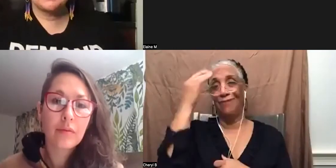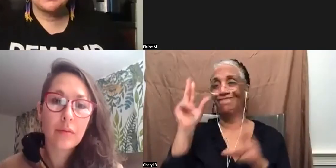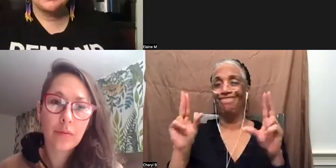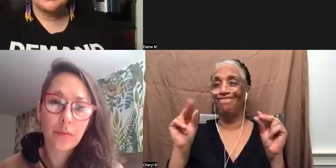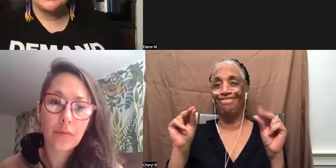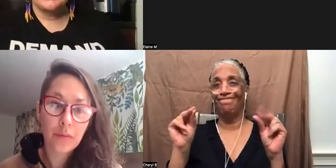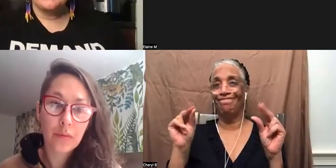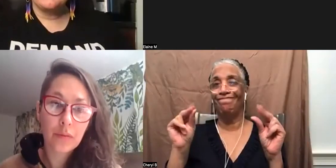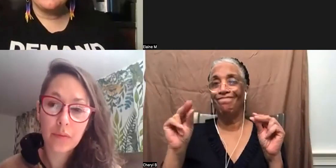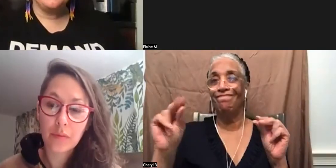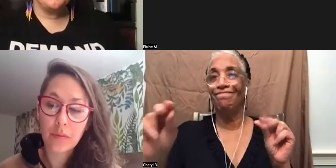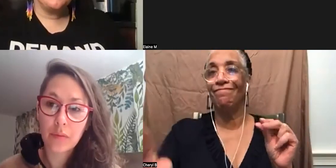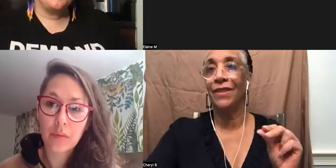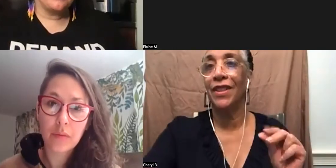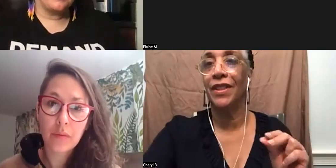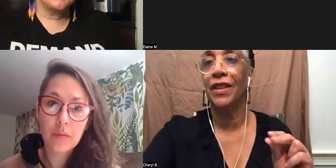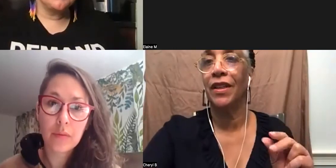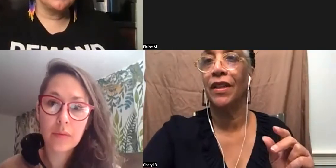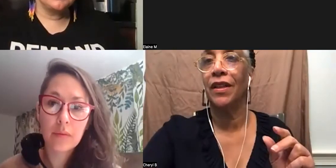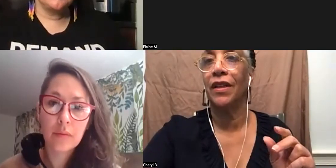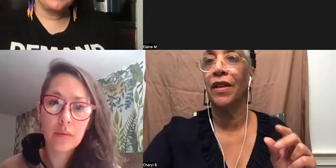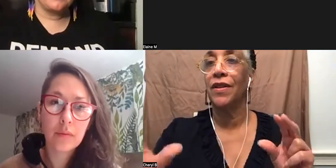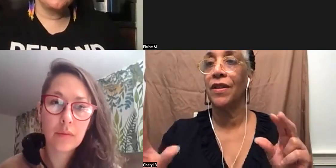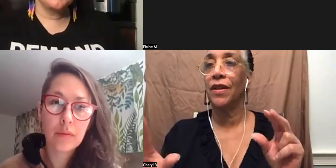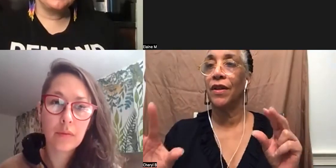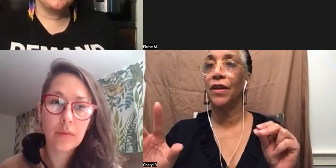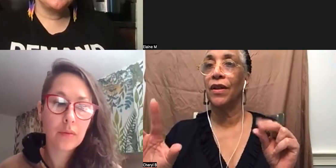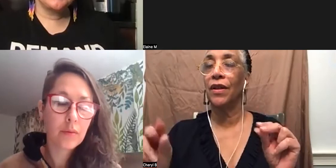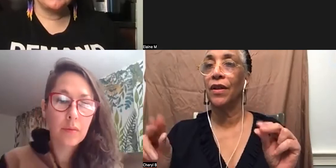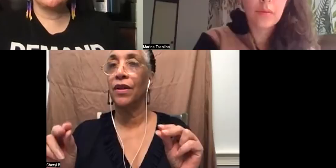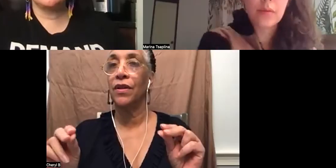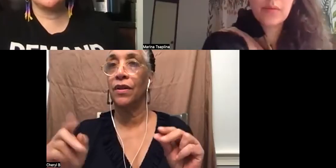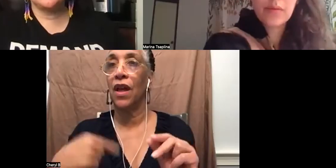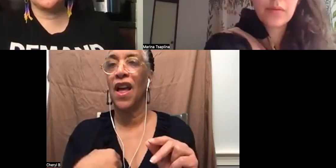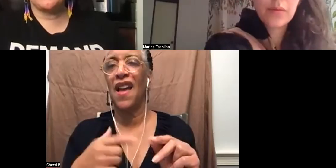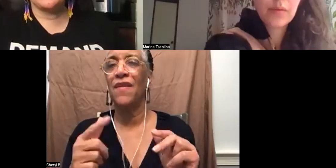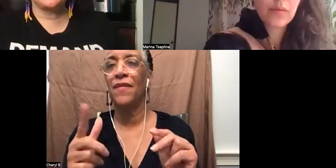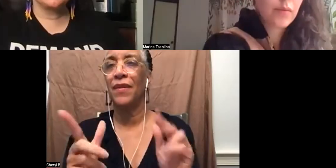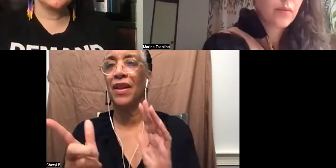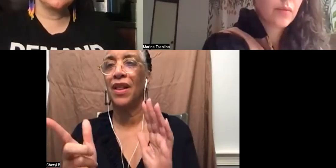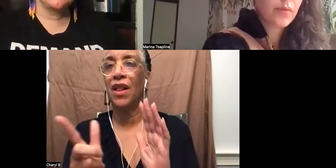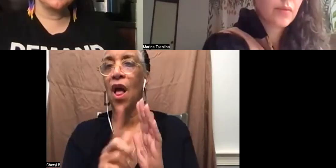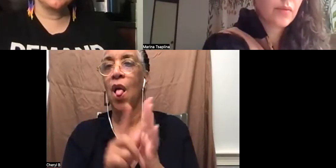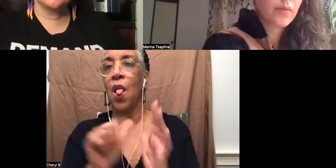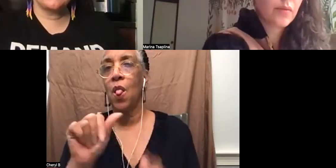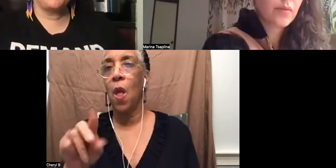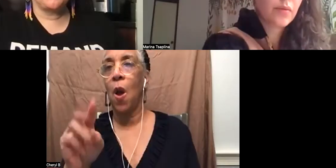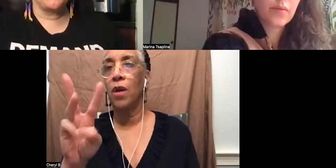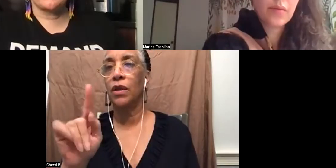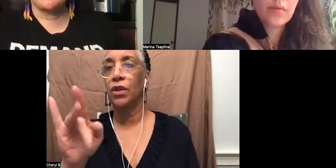There have been lawsuits here and there over the years and tribal nations or individuals have been awarded